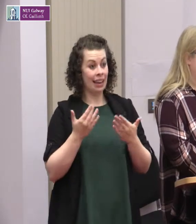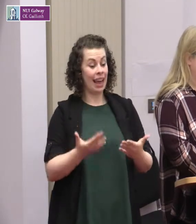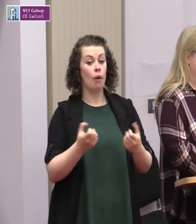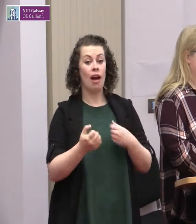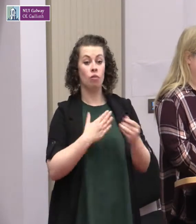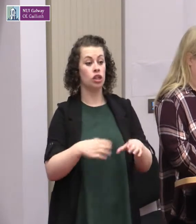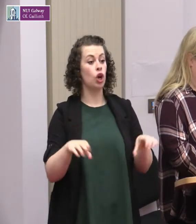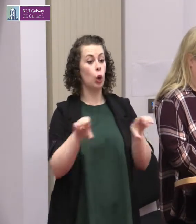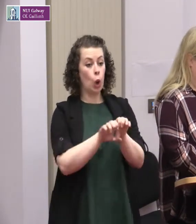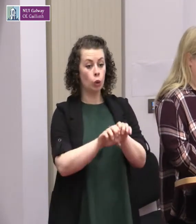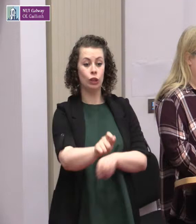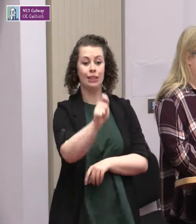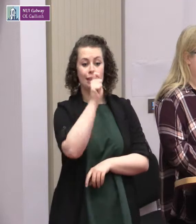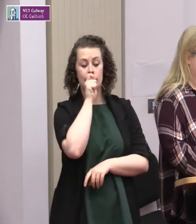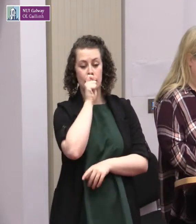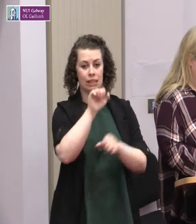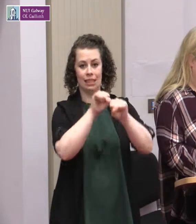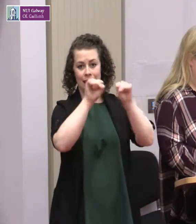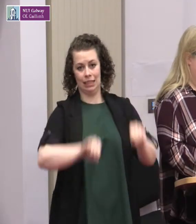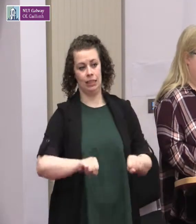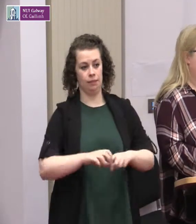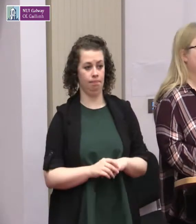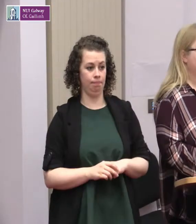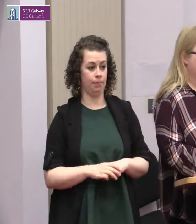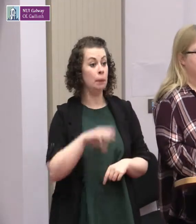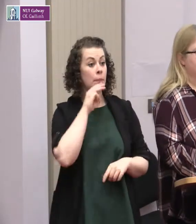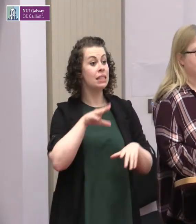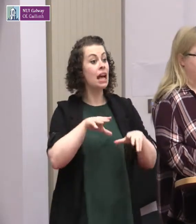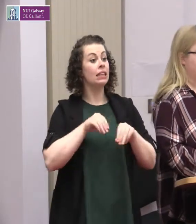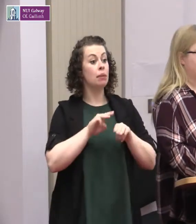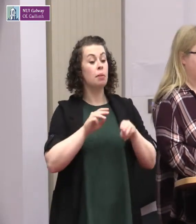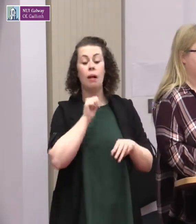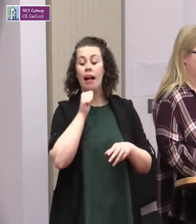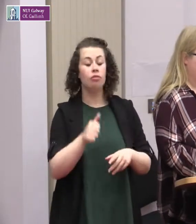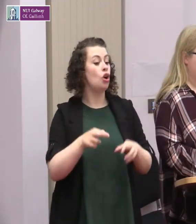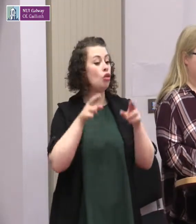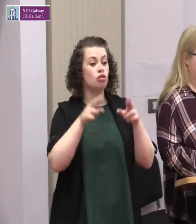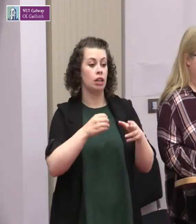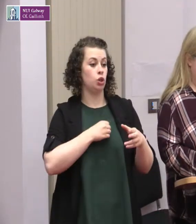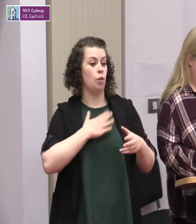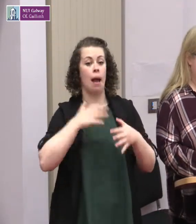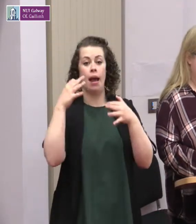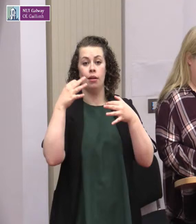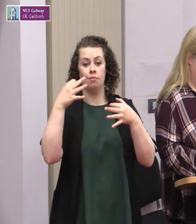and secret system. Some adoptive people have no statutory right to their birth certificates or the adoption